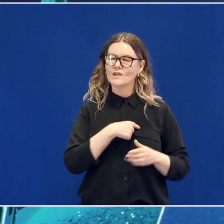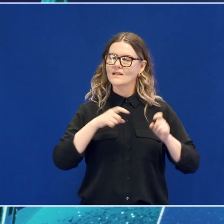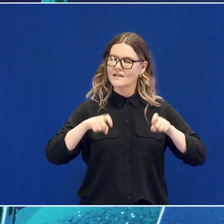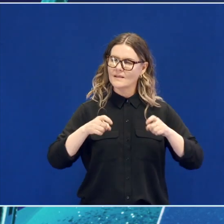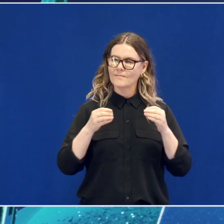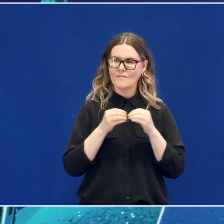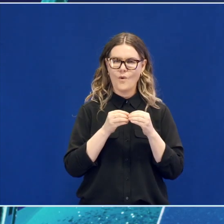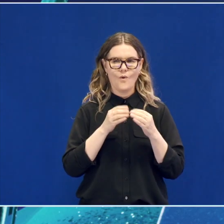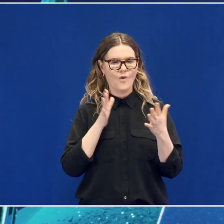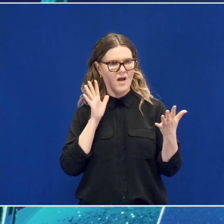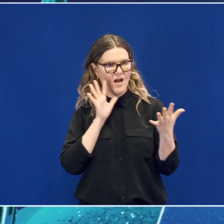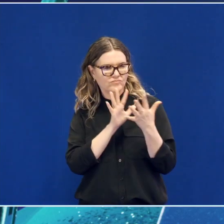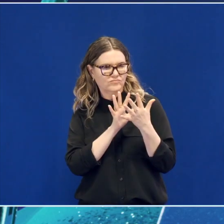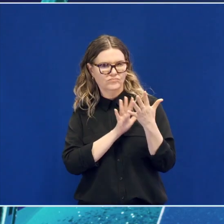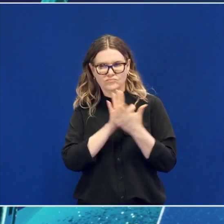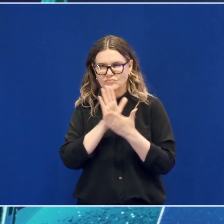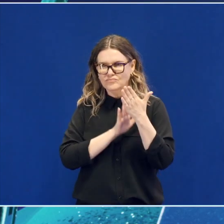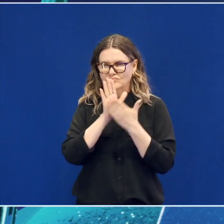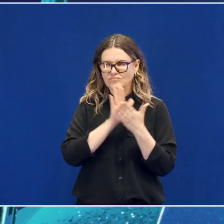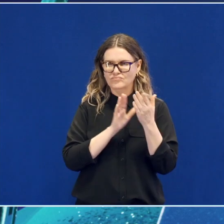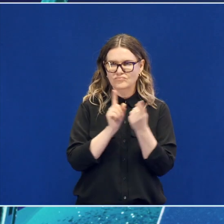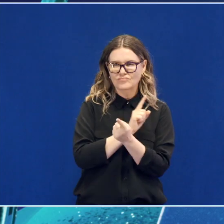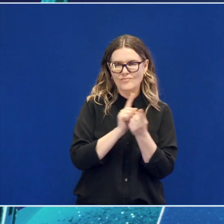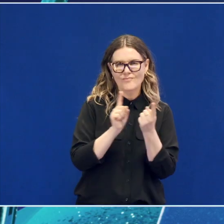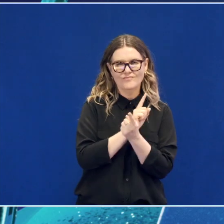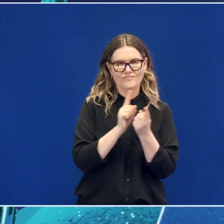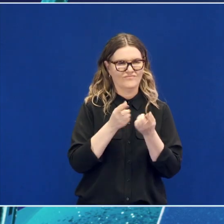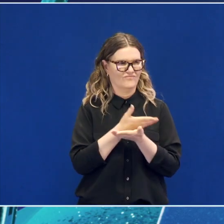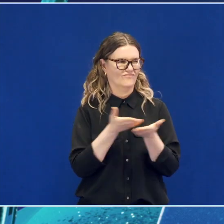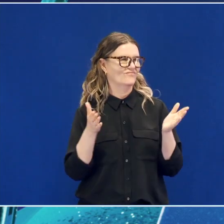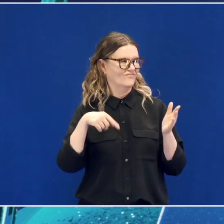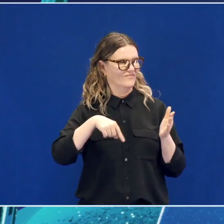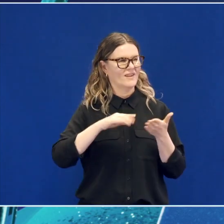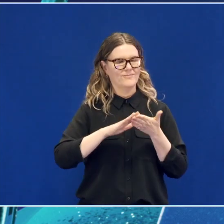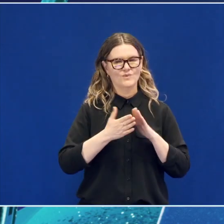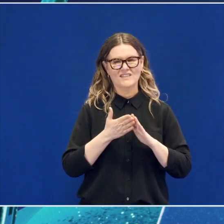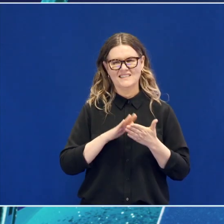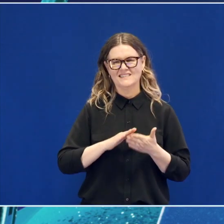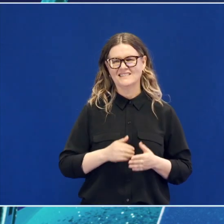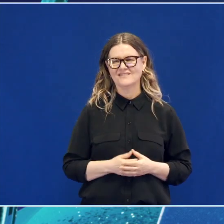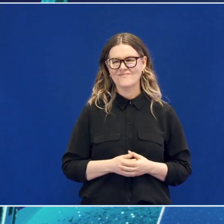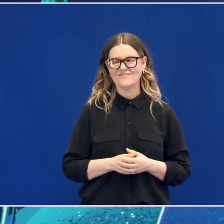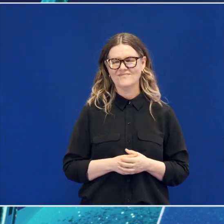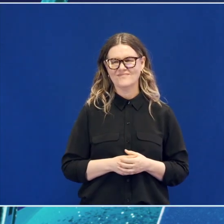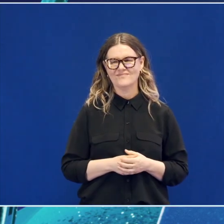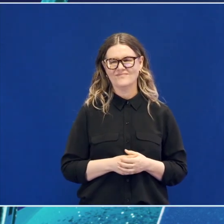Awesome. All right, so to kick us off, AI didn't just change how we build software,